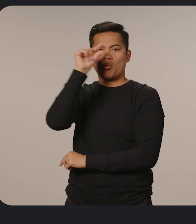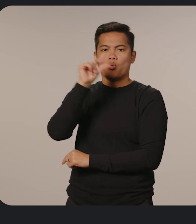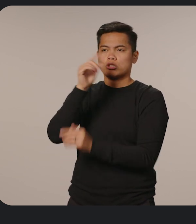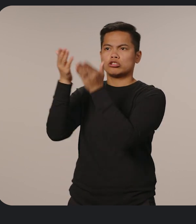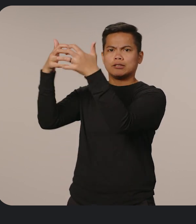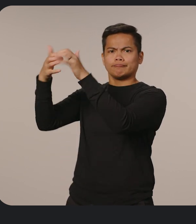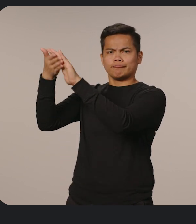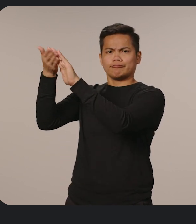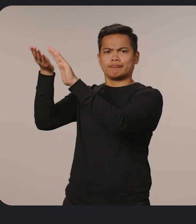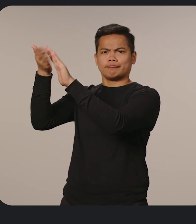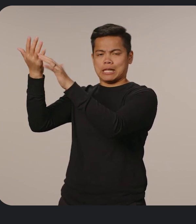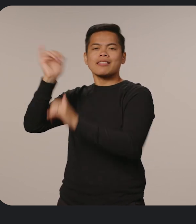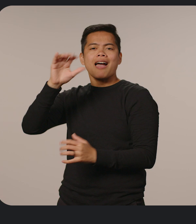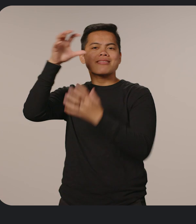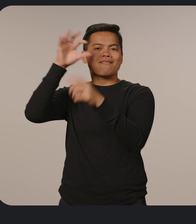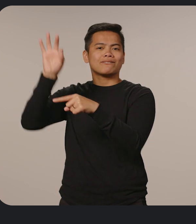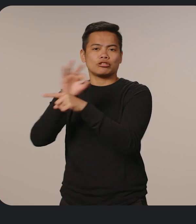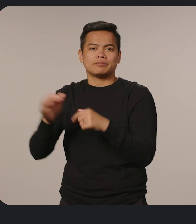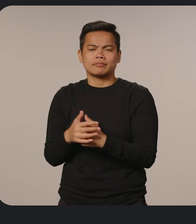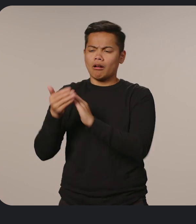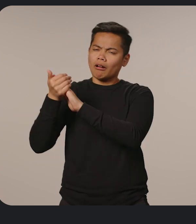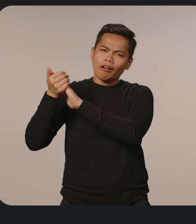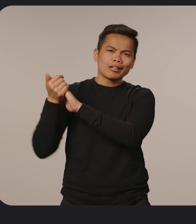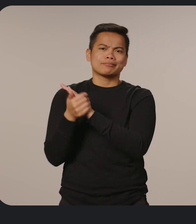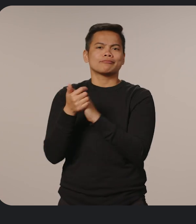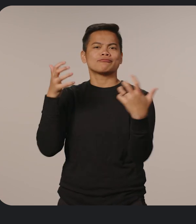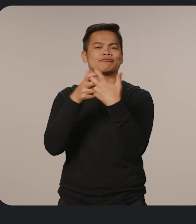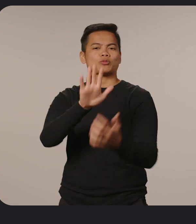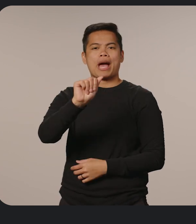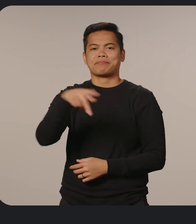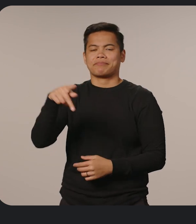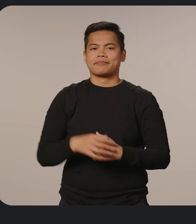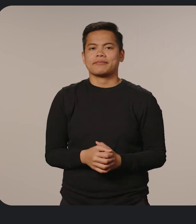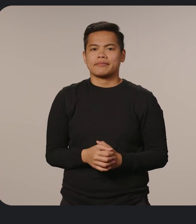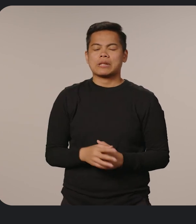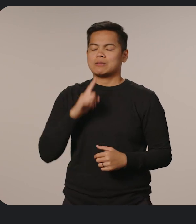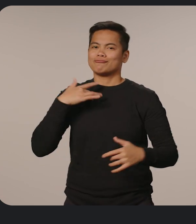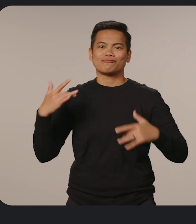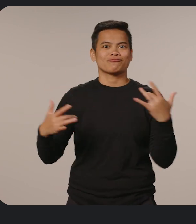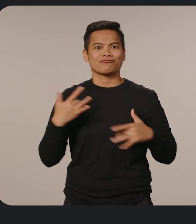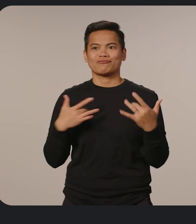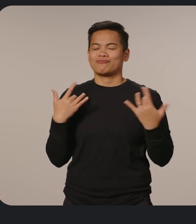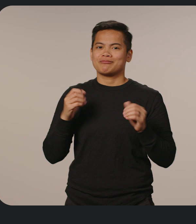like out functions they automatically scale to suit the load on your app